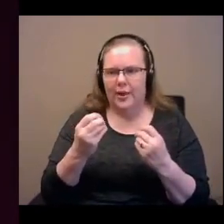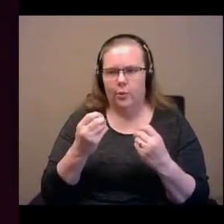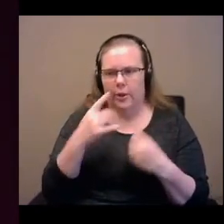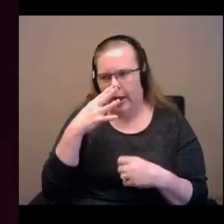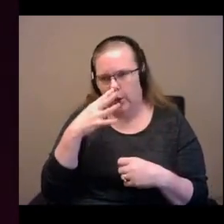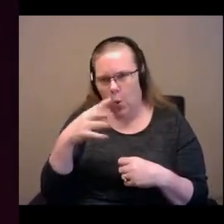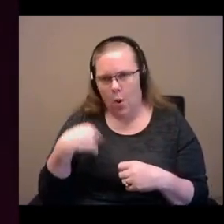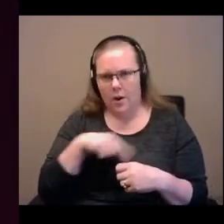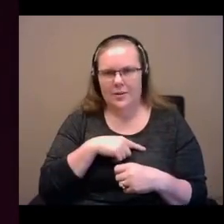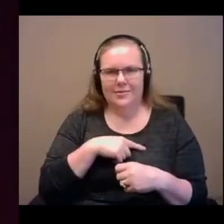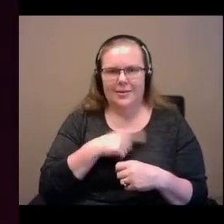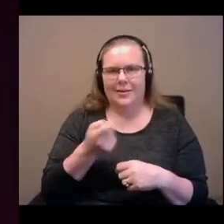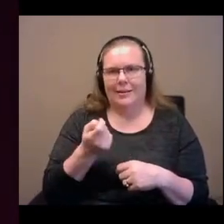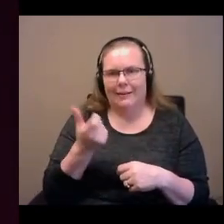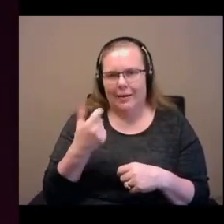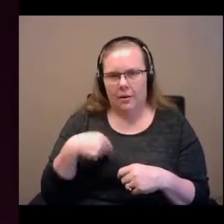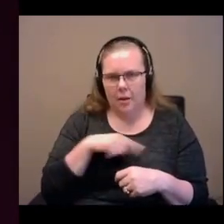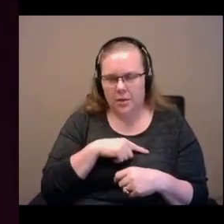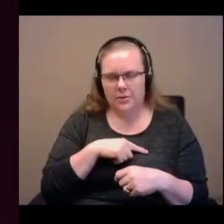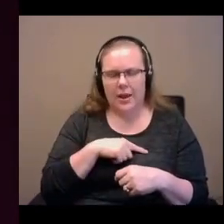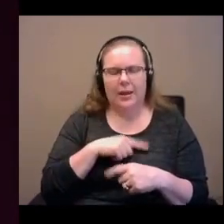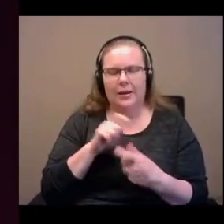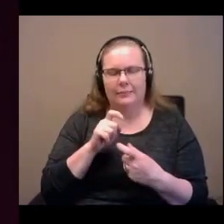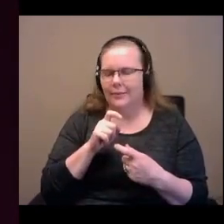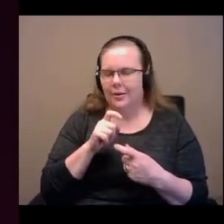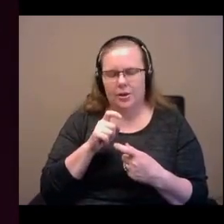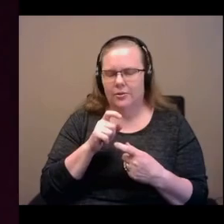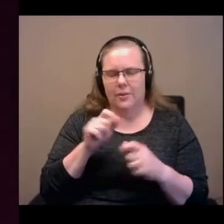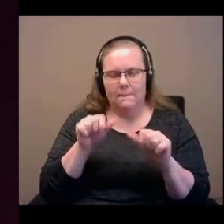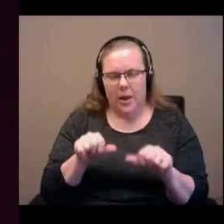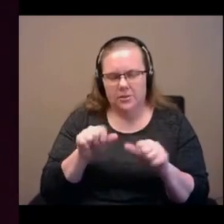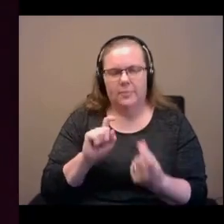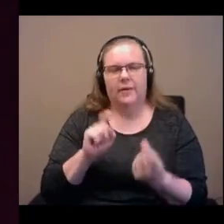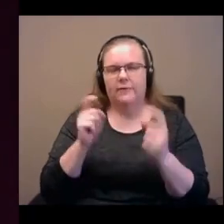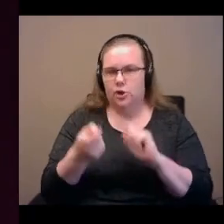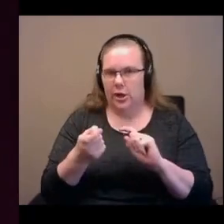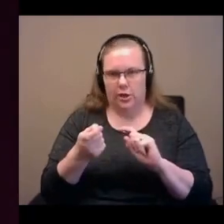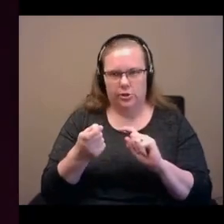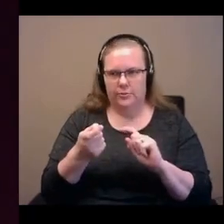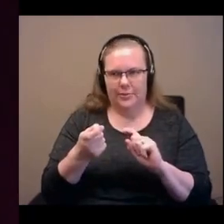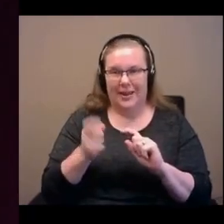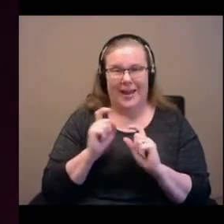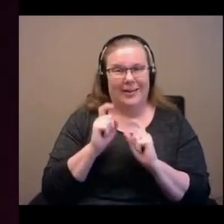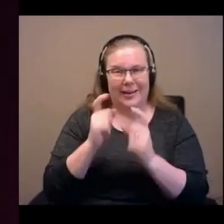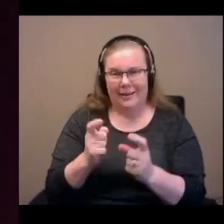ads. They will ignore the possibility of changing, and giving them information is not enough, right?